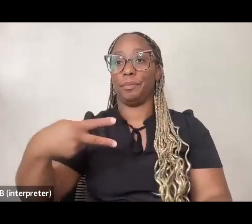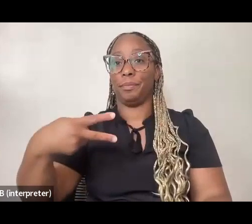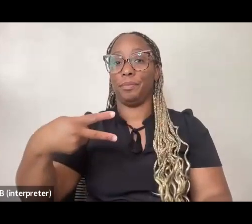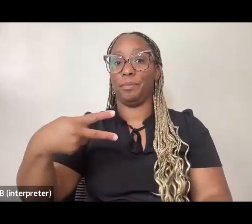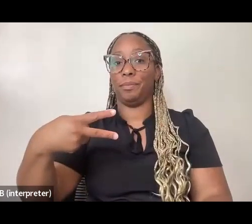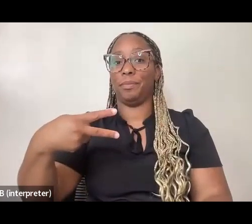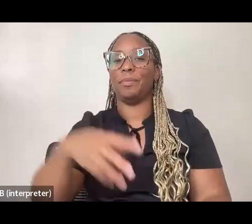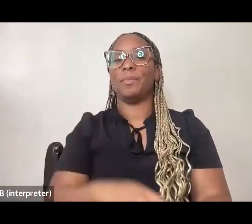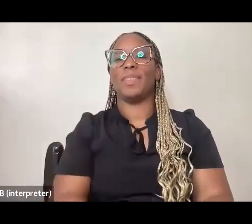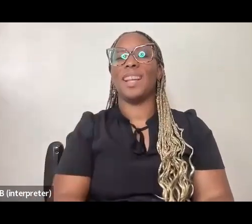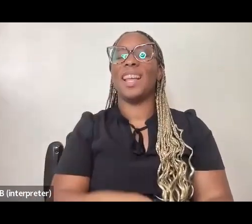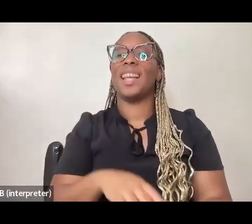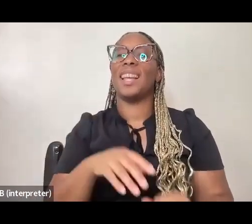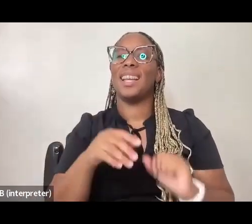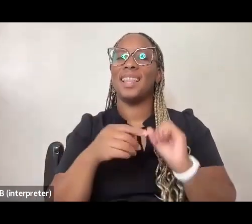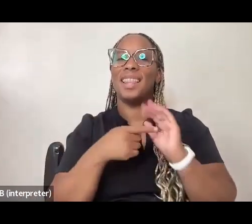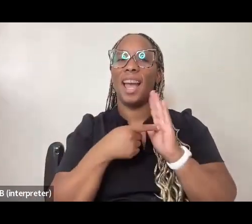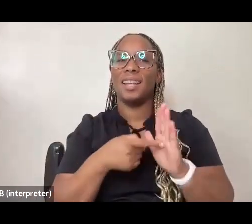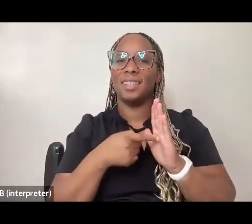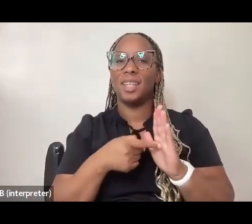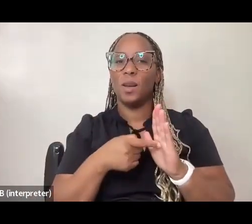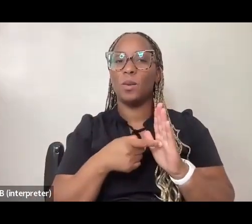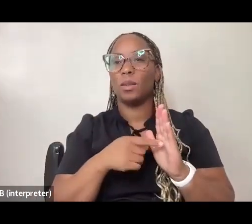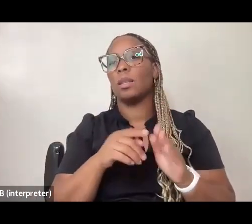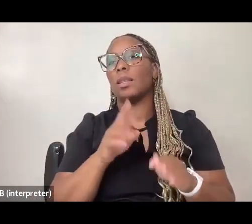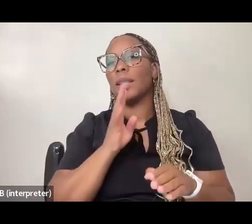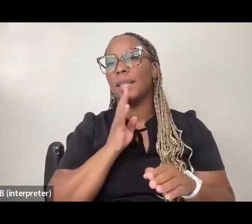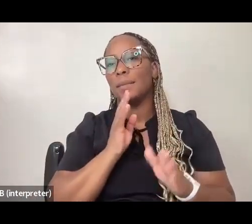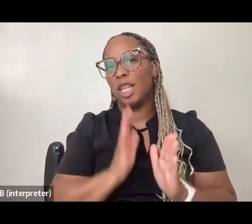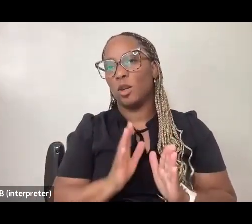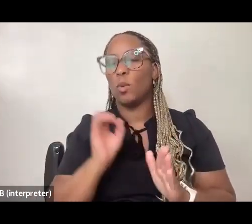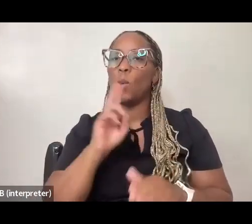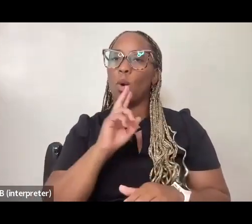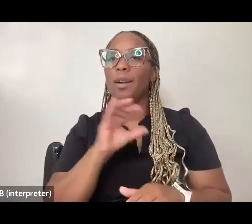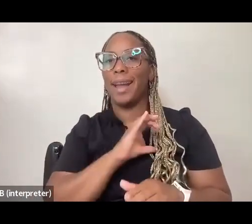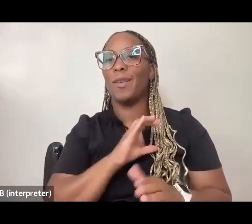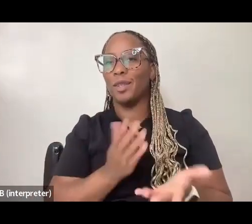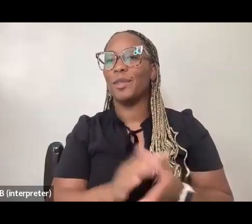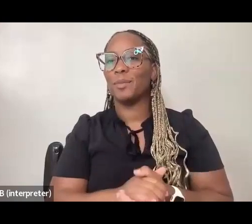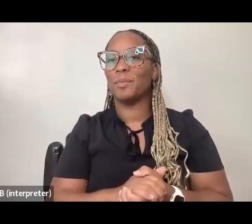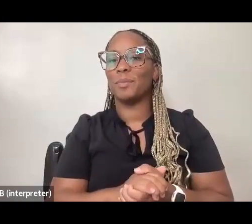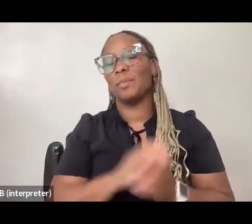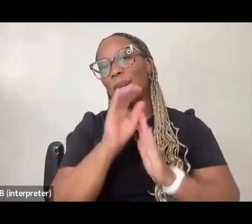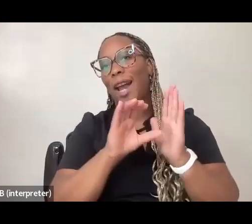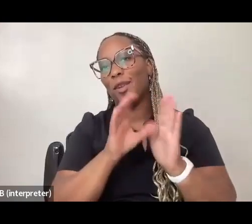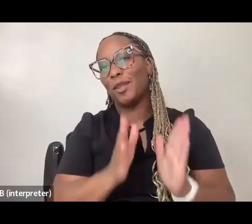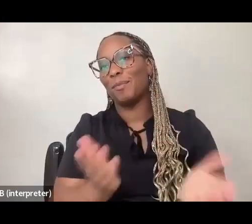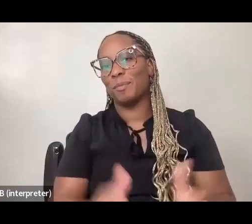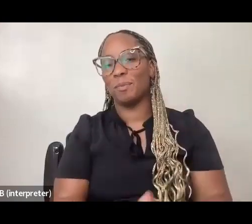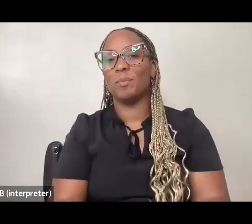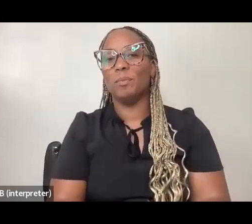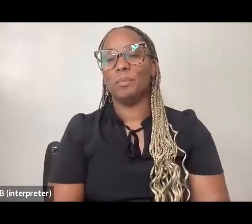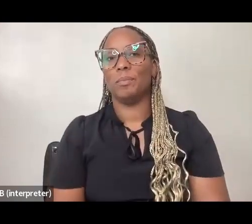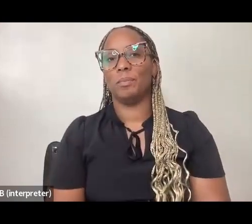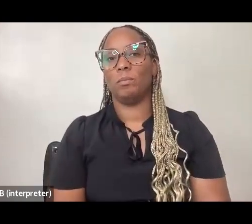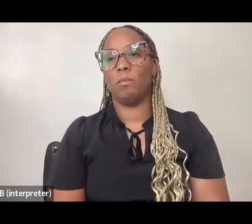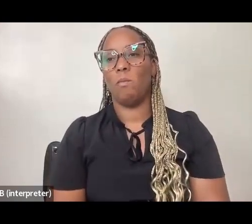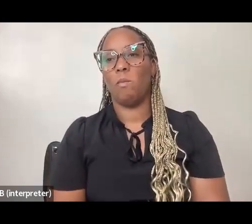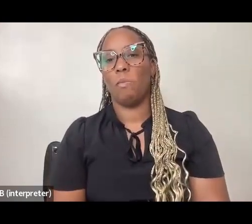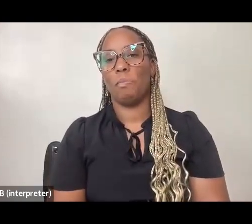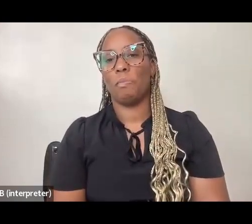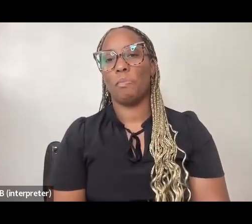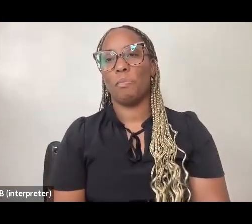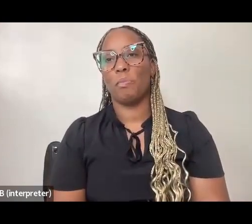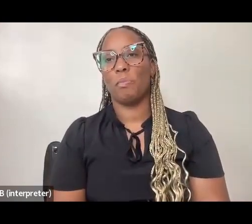you want to call it, indicates a speaker or character.